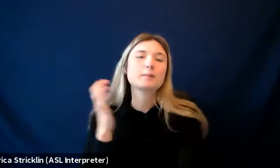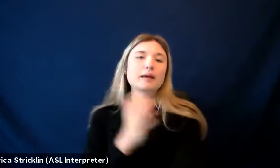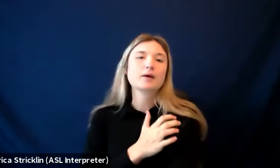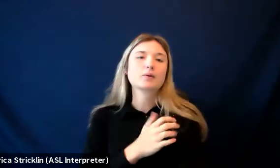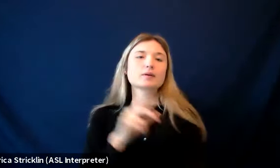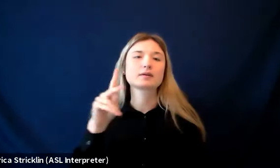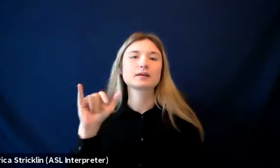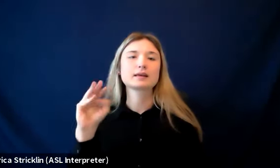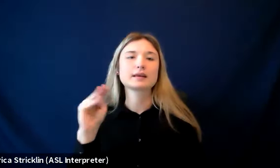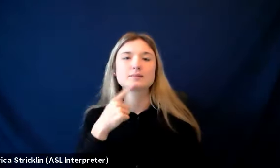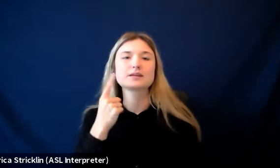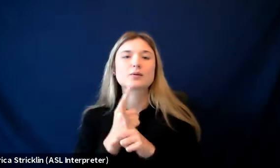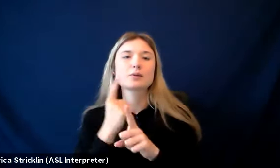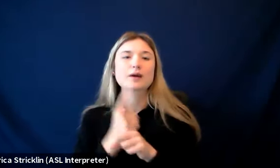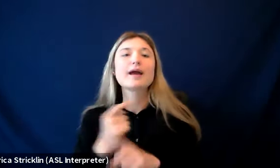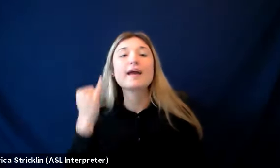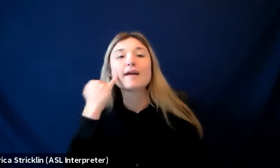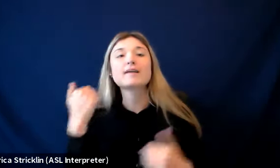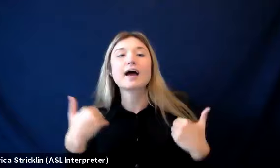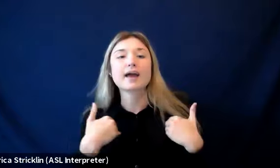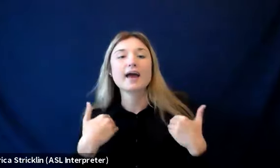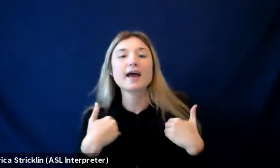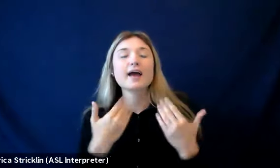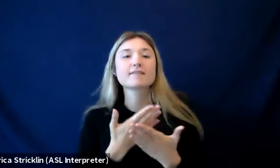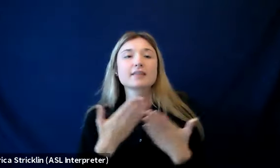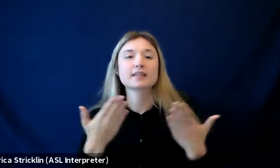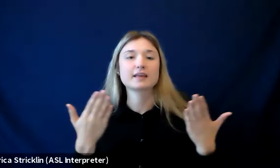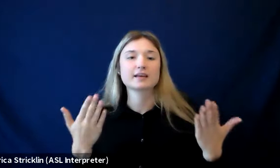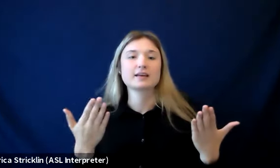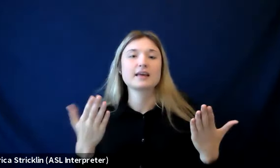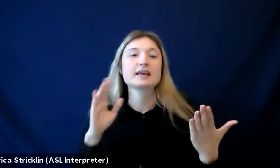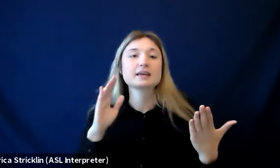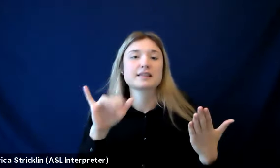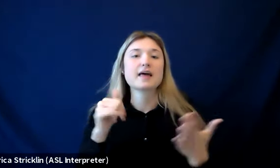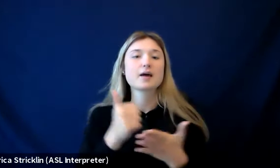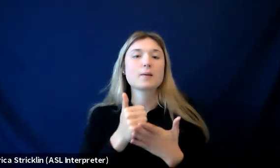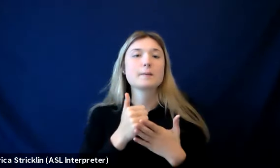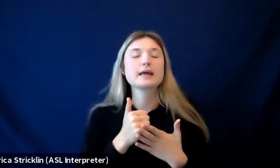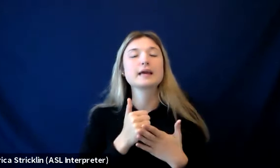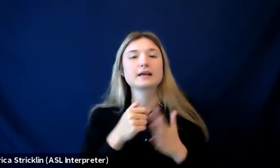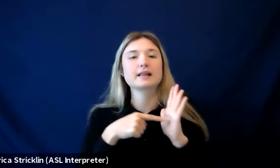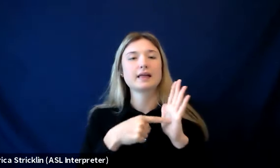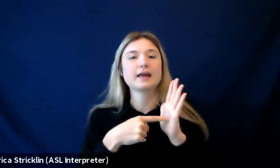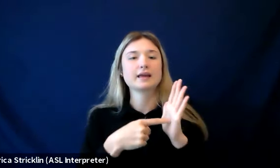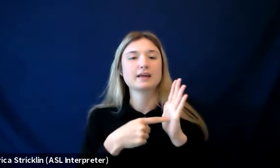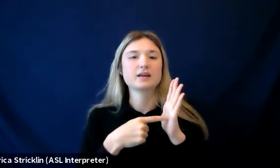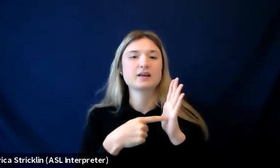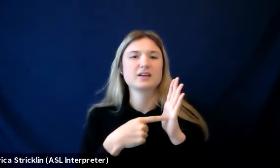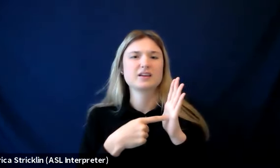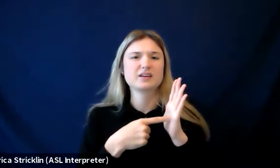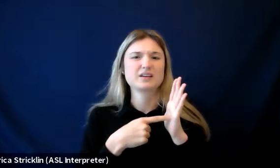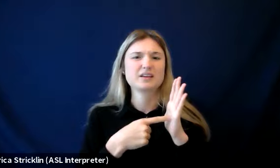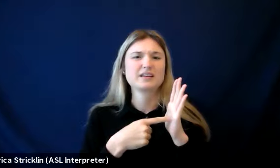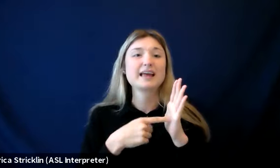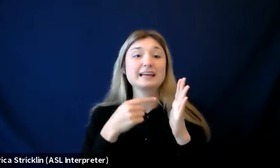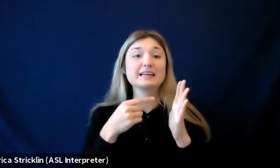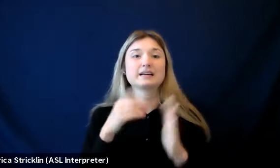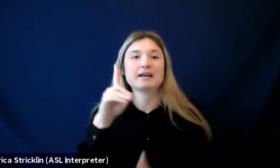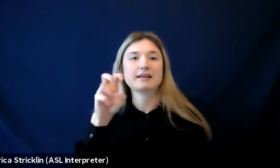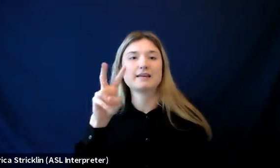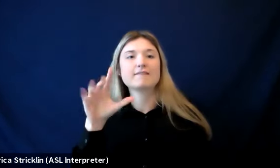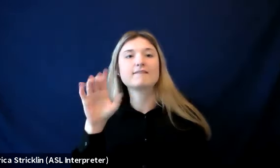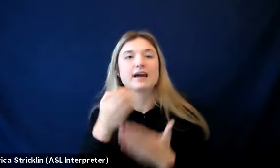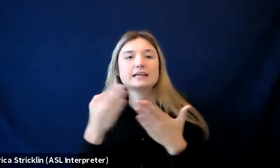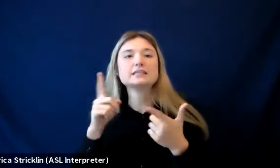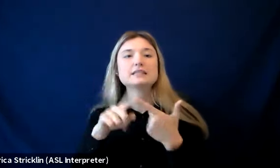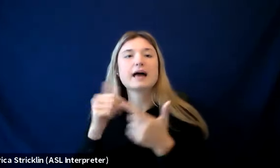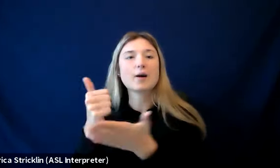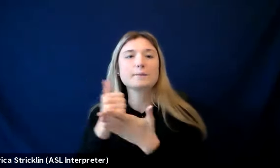As long as I have things without me like the devices to help me see like the magnifier